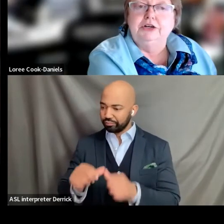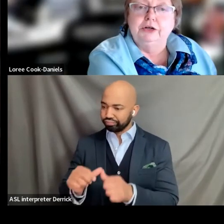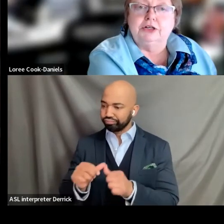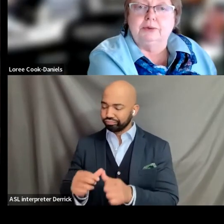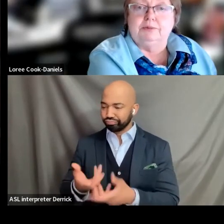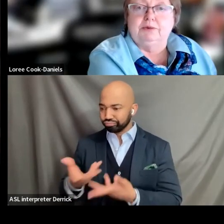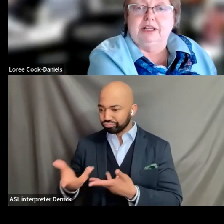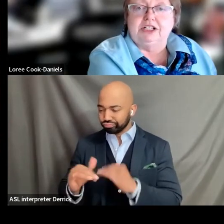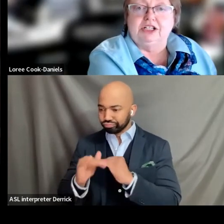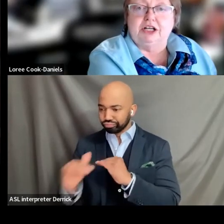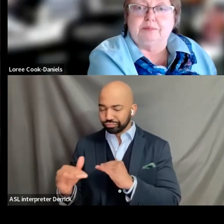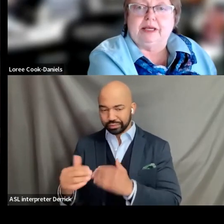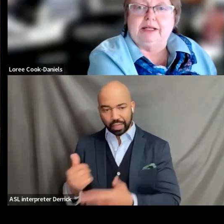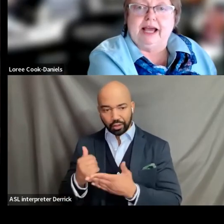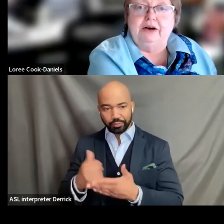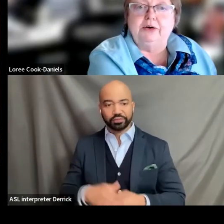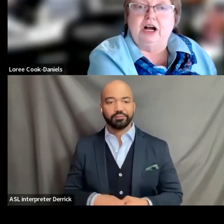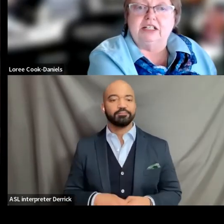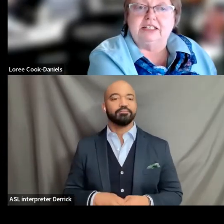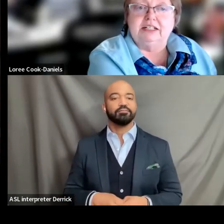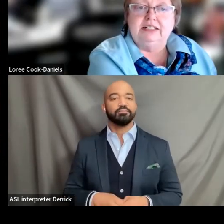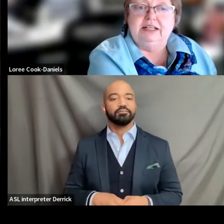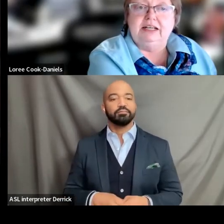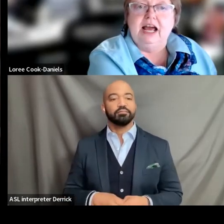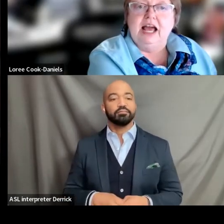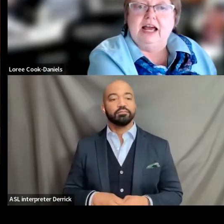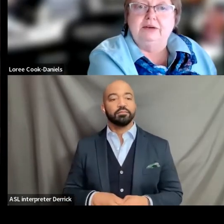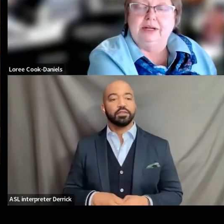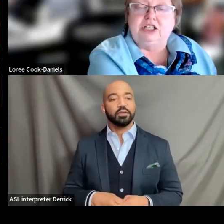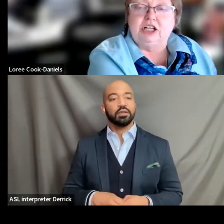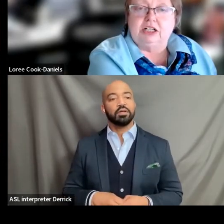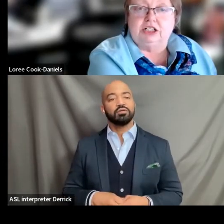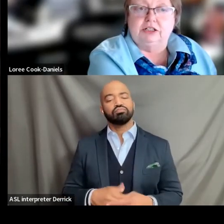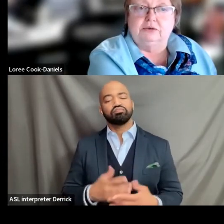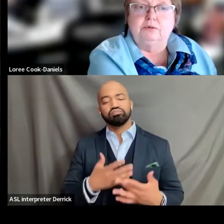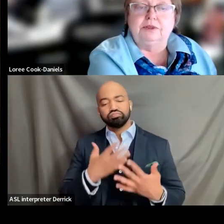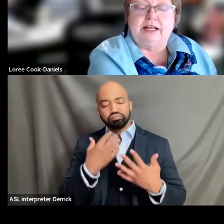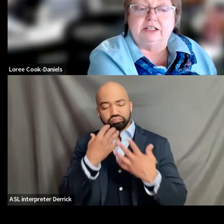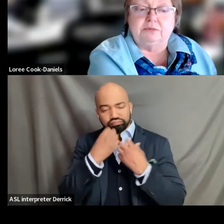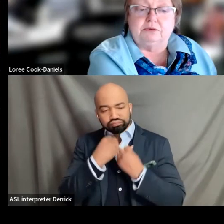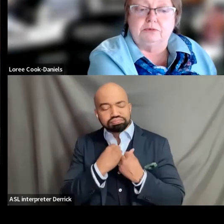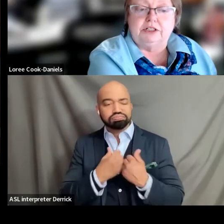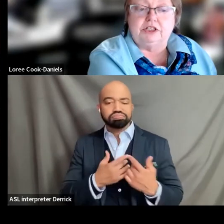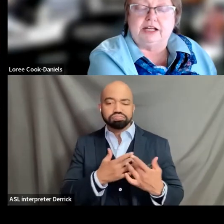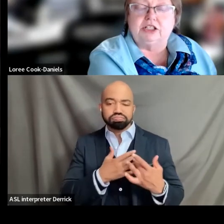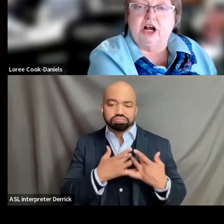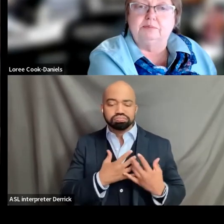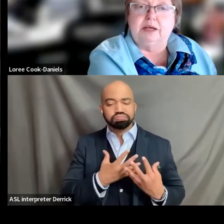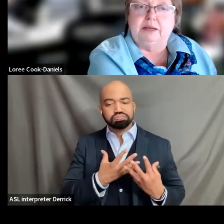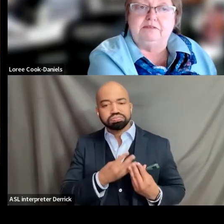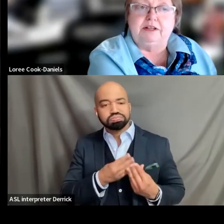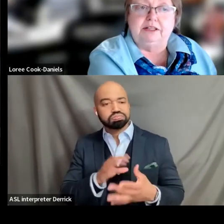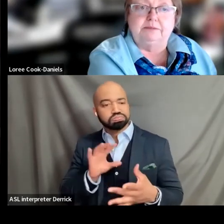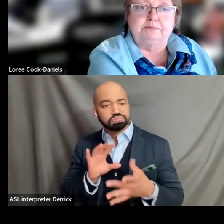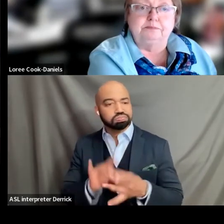A nurturing relationship can counter hostility and rejection with that, which that child may be feeling.